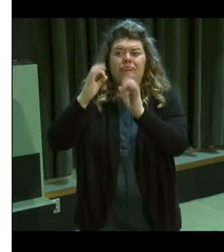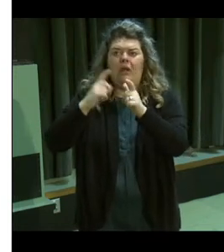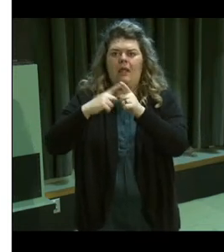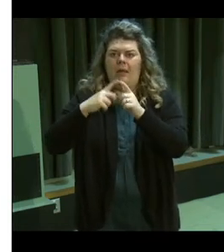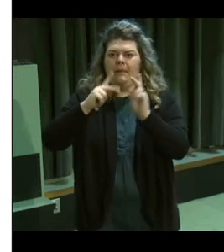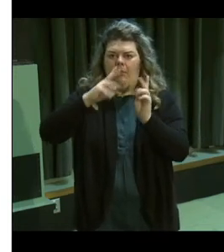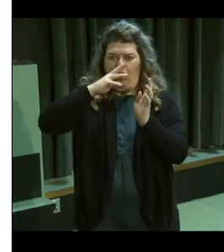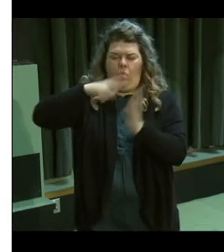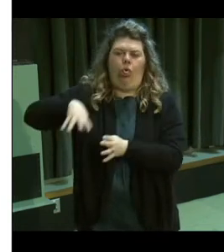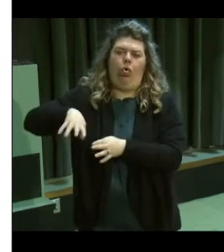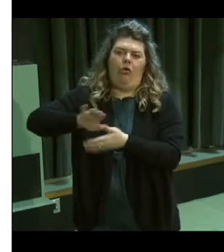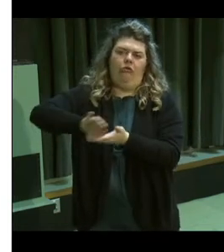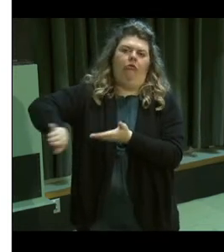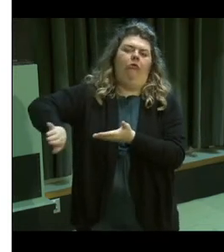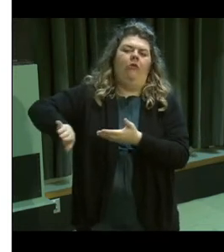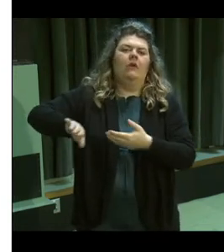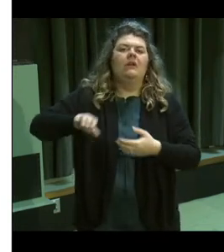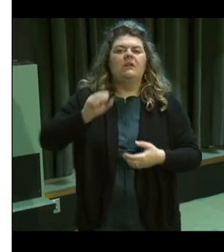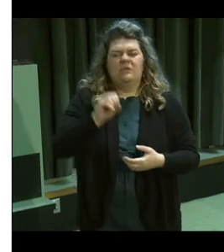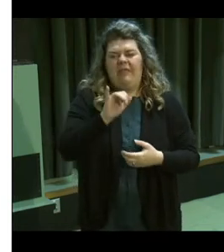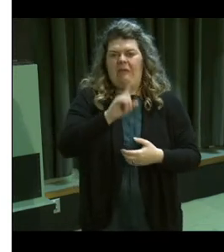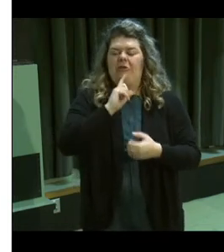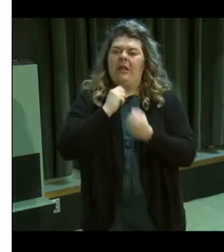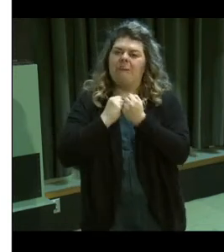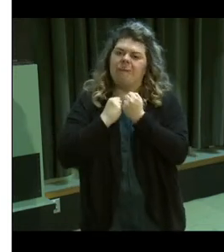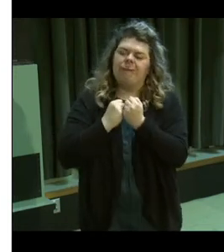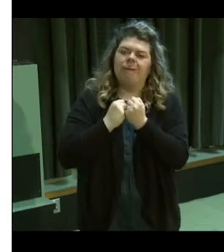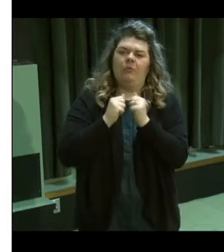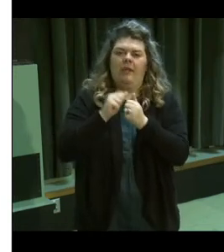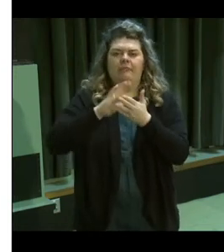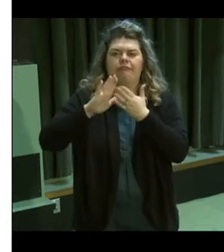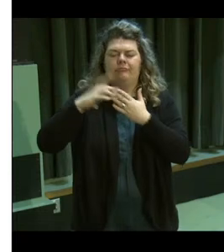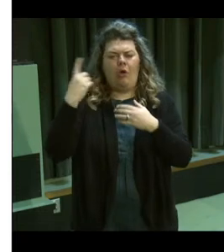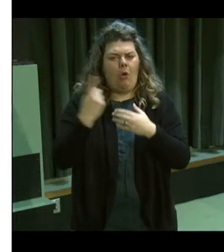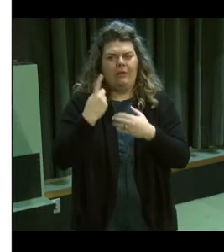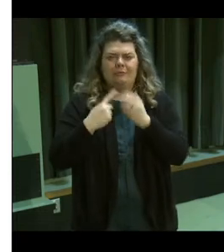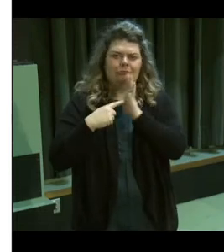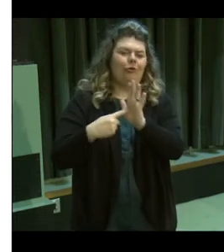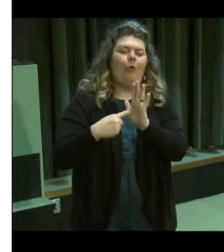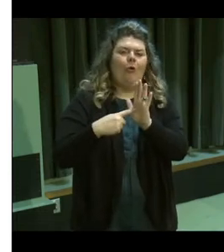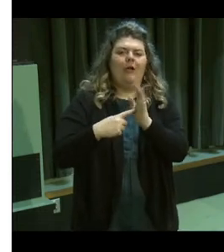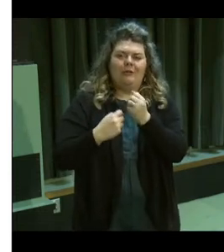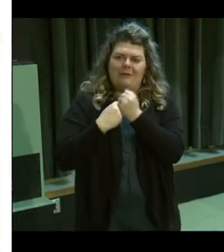beautiful. And then they're kind of gone, so that was just